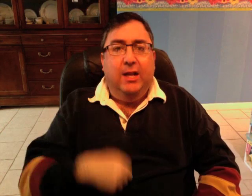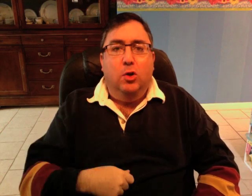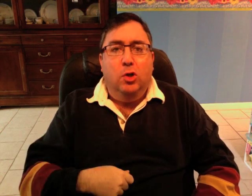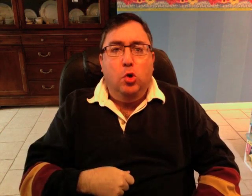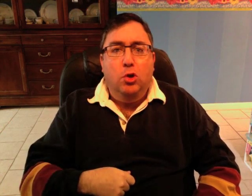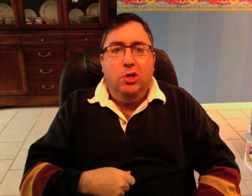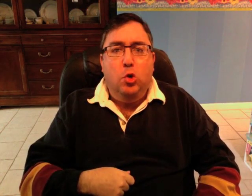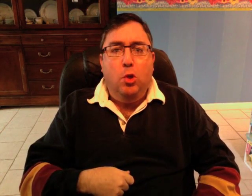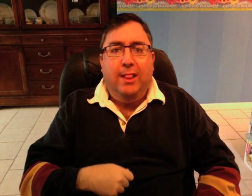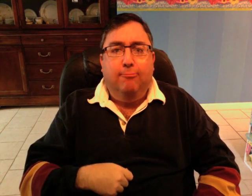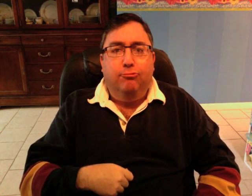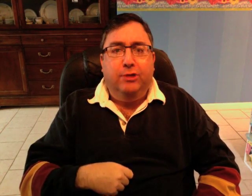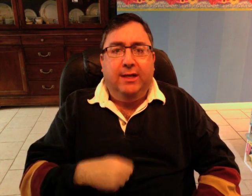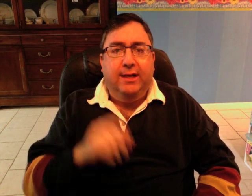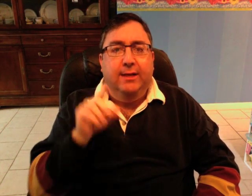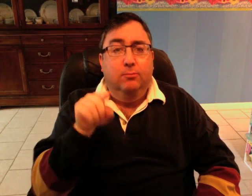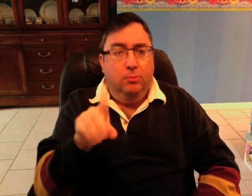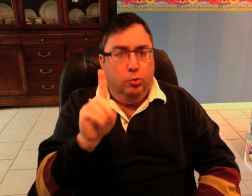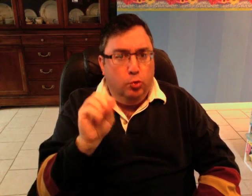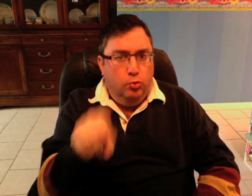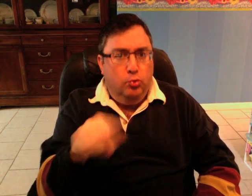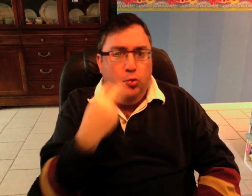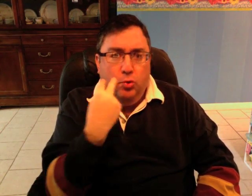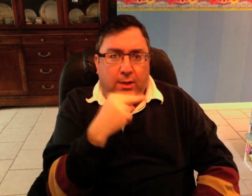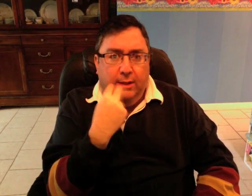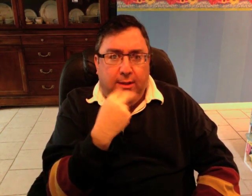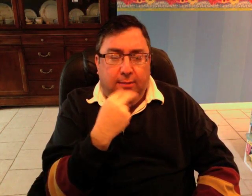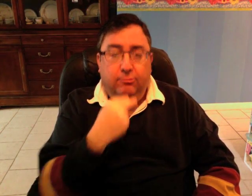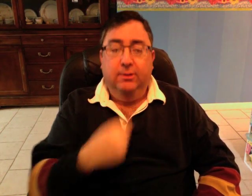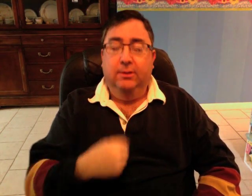Recently, I took my dog to the vet, and after waiting, the doctor came in. The first thing he did was look at me and asked "Do you lipread?"